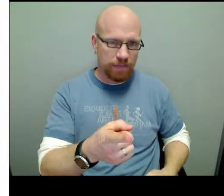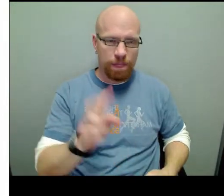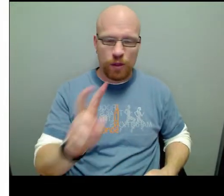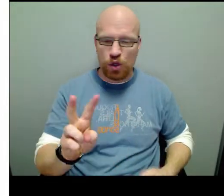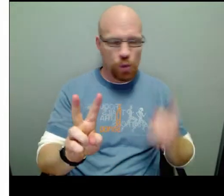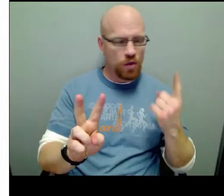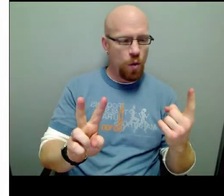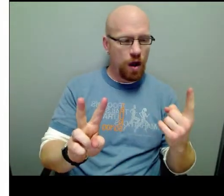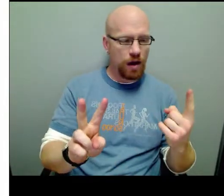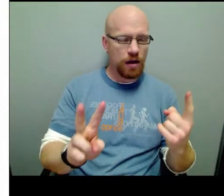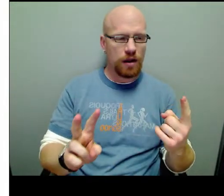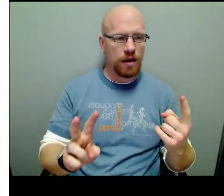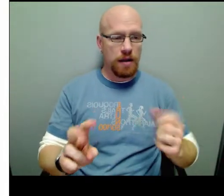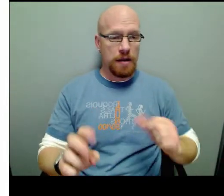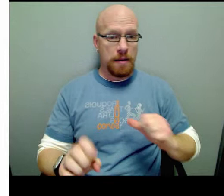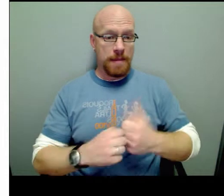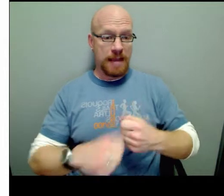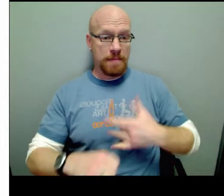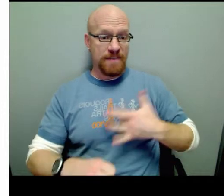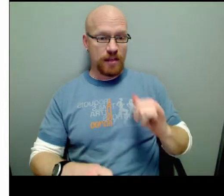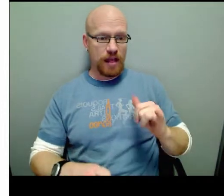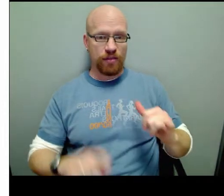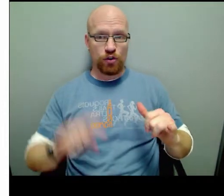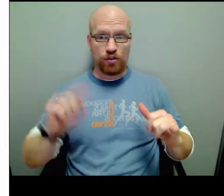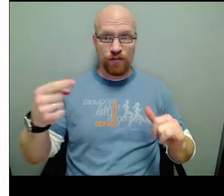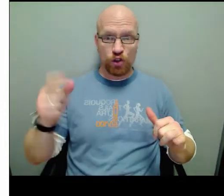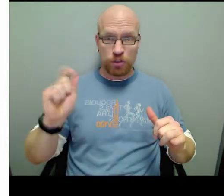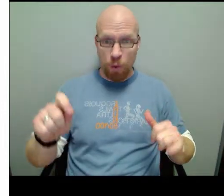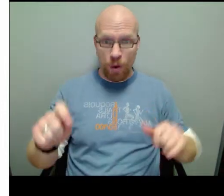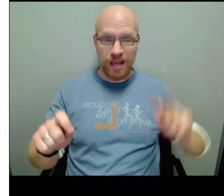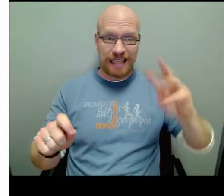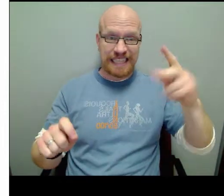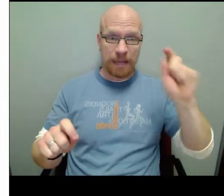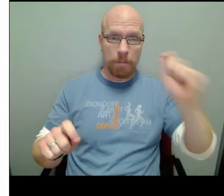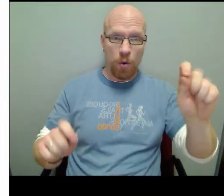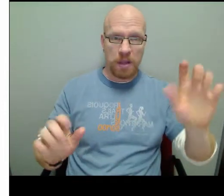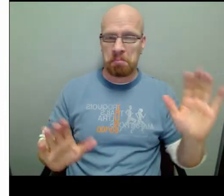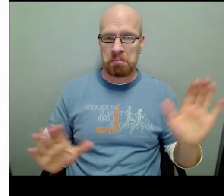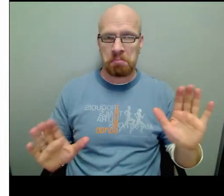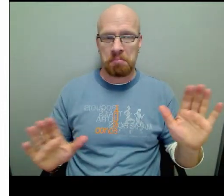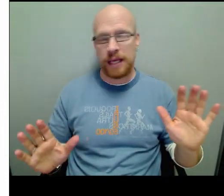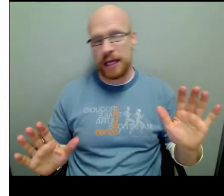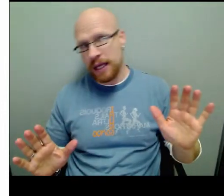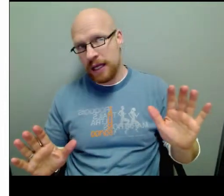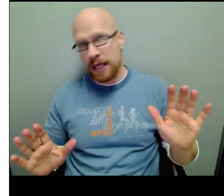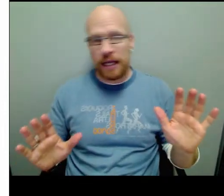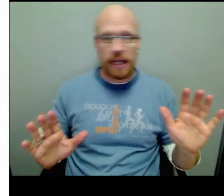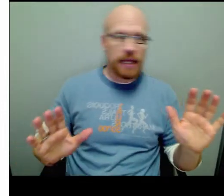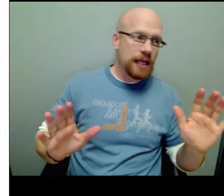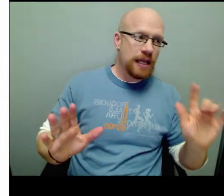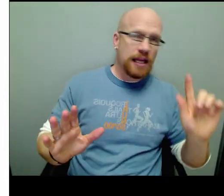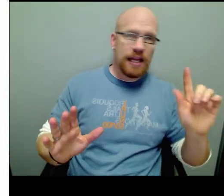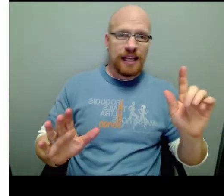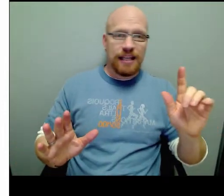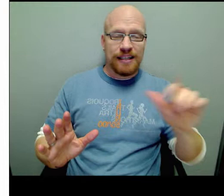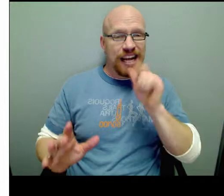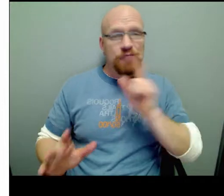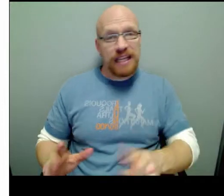The 2 and the 1 make me feel like there's a first point and a second point. Not really.